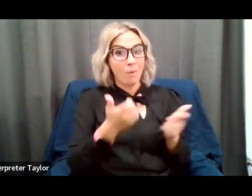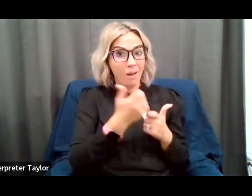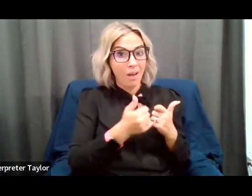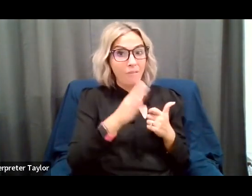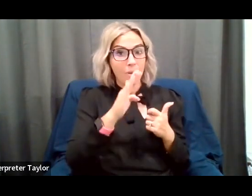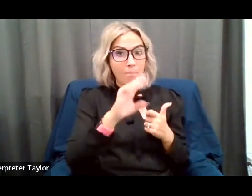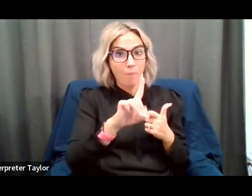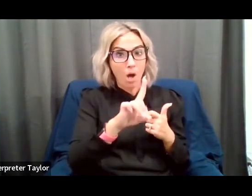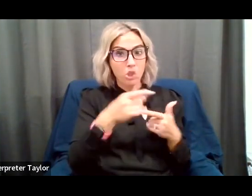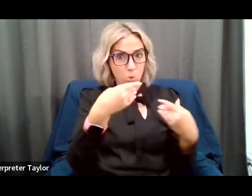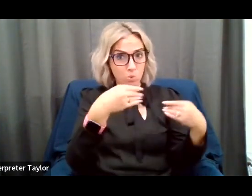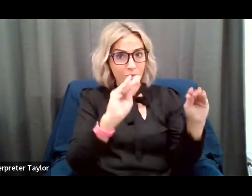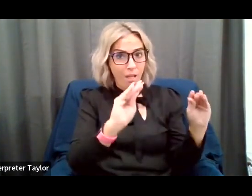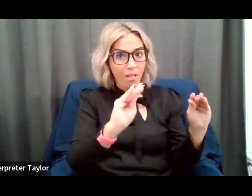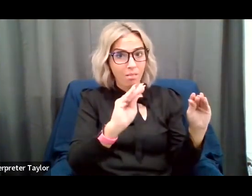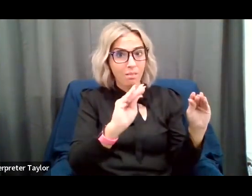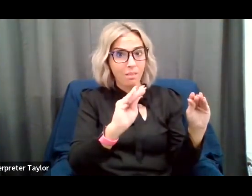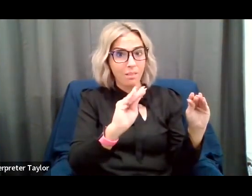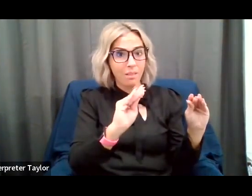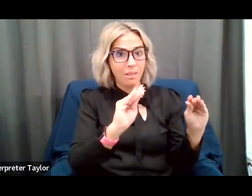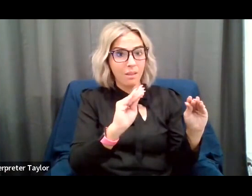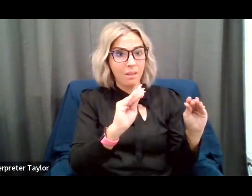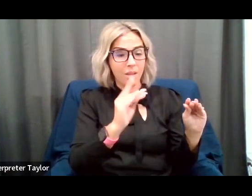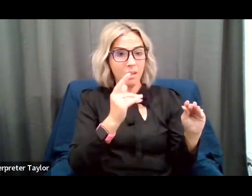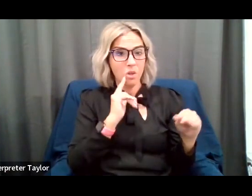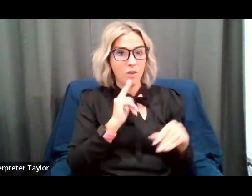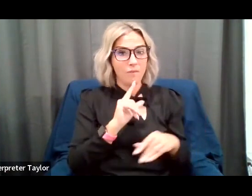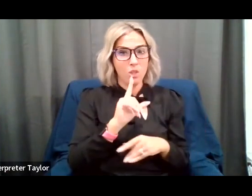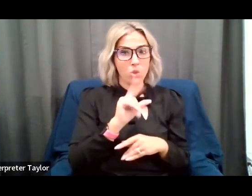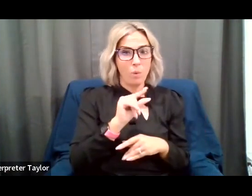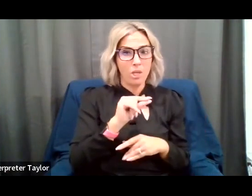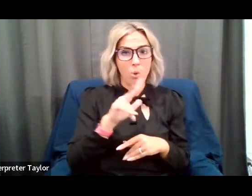we sell is going to have a 20 or 30 year life.